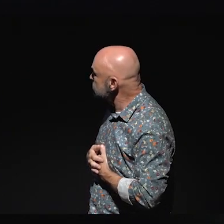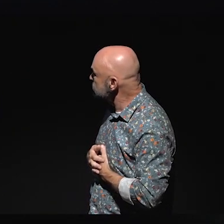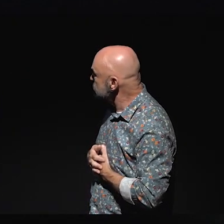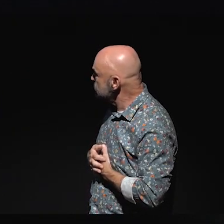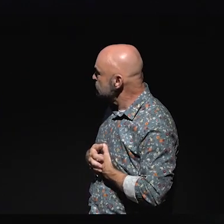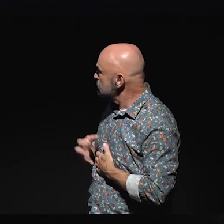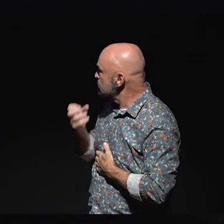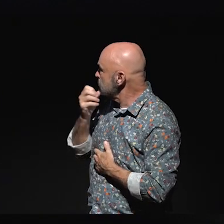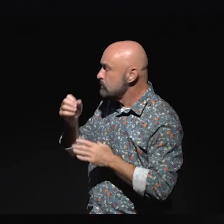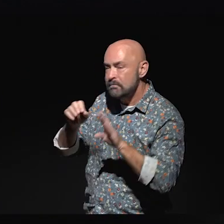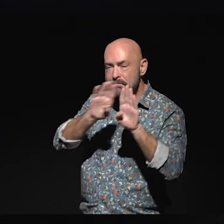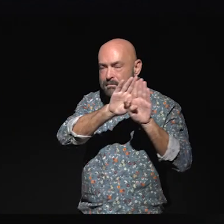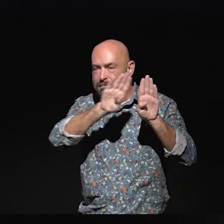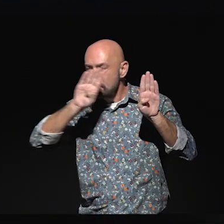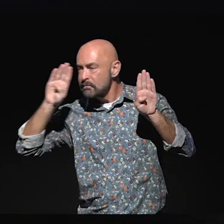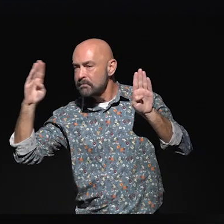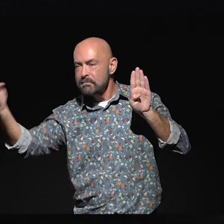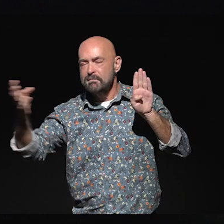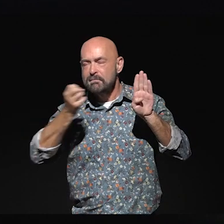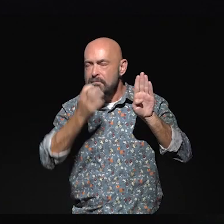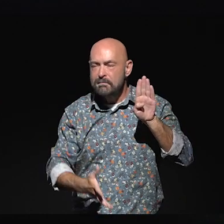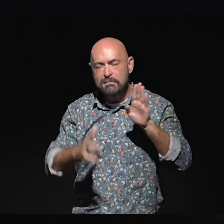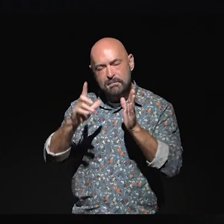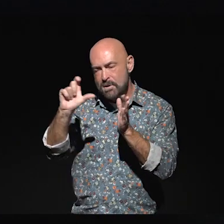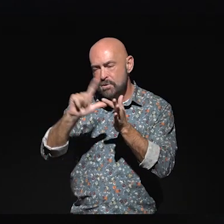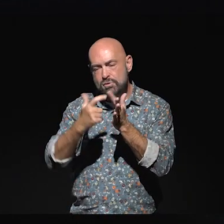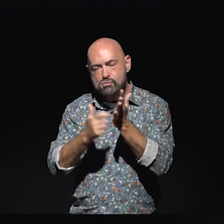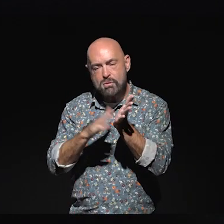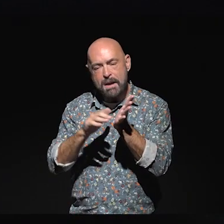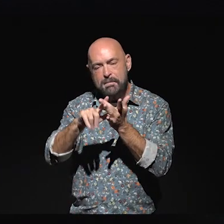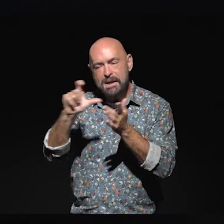clad in these wonderful ceramic bricks, as you see,